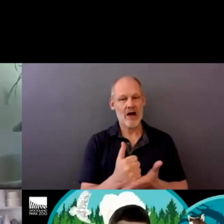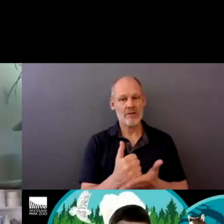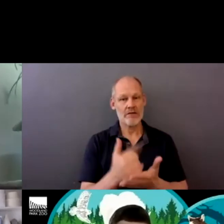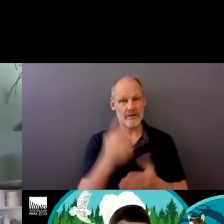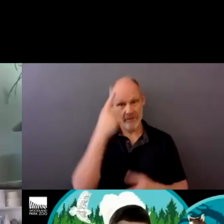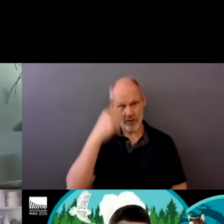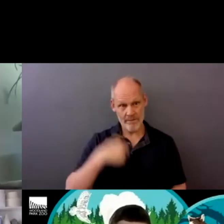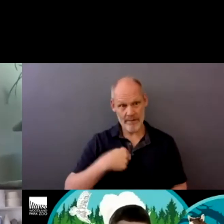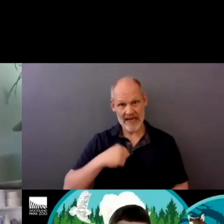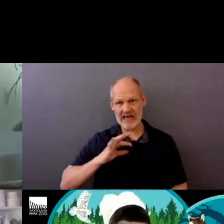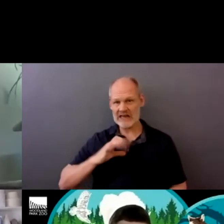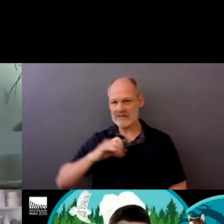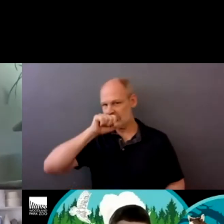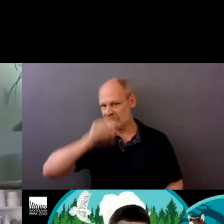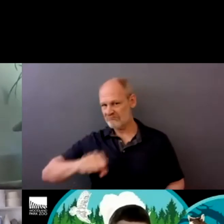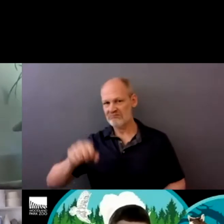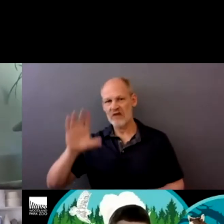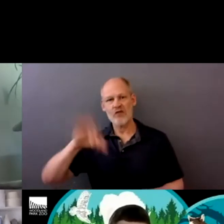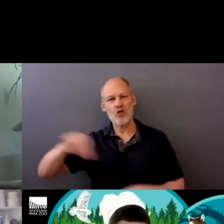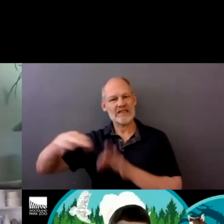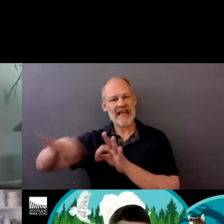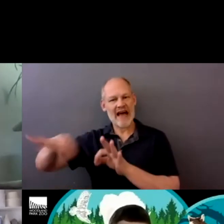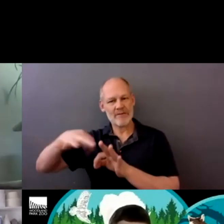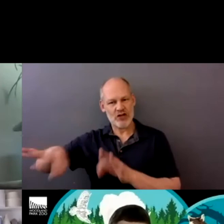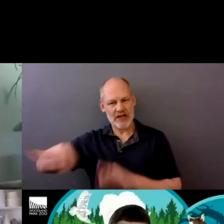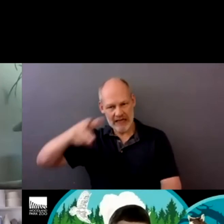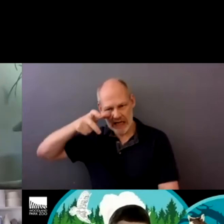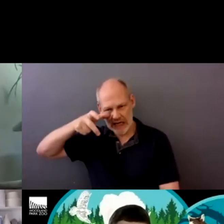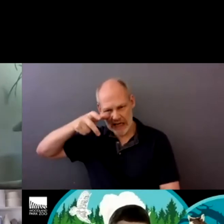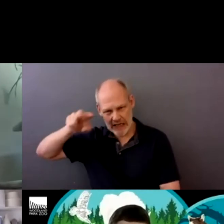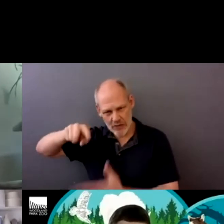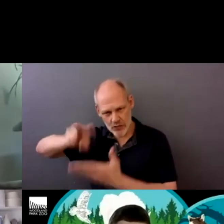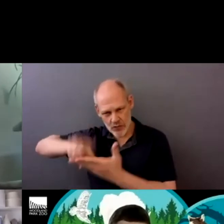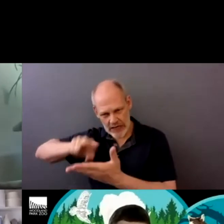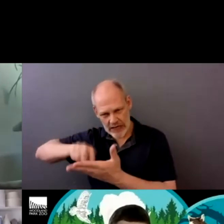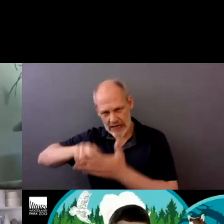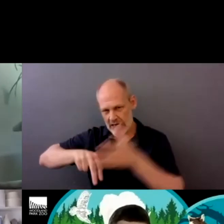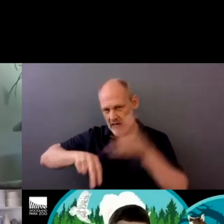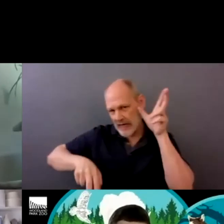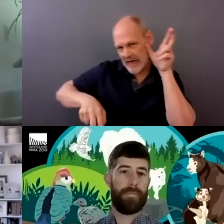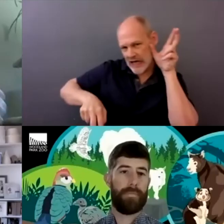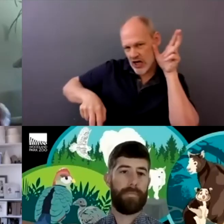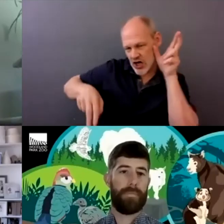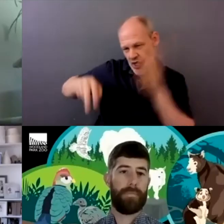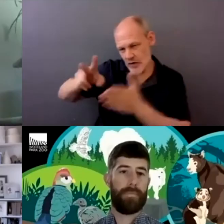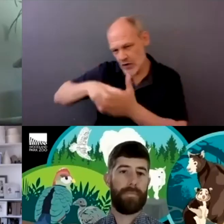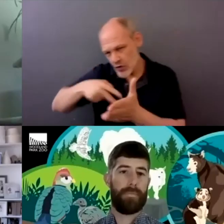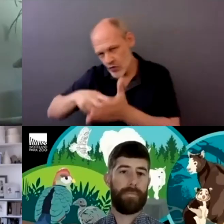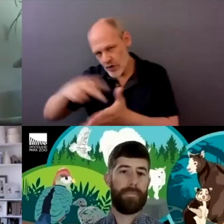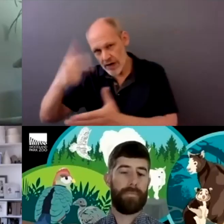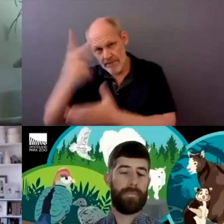my brain process the information better to be able to hear it and actually see the text of it.